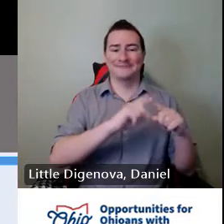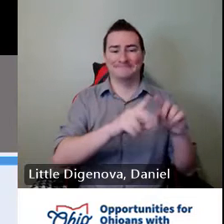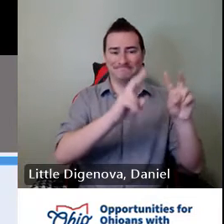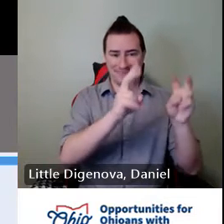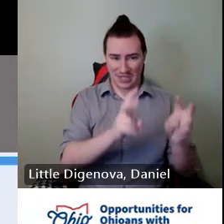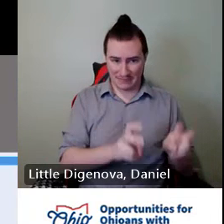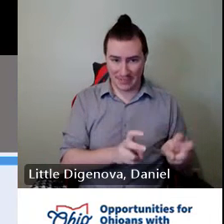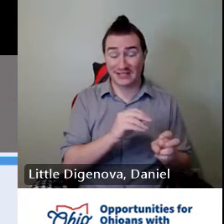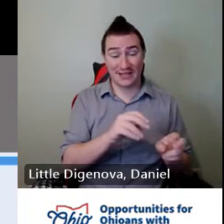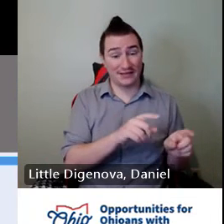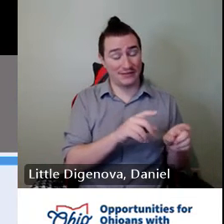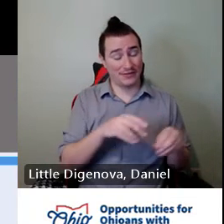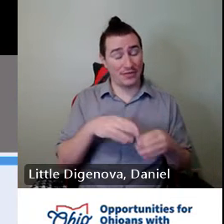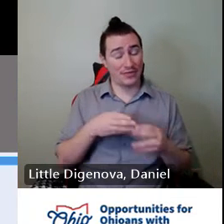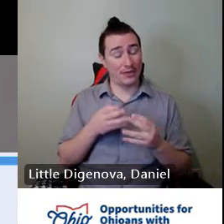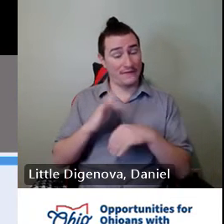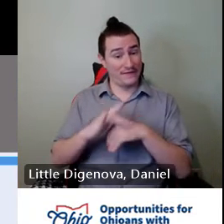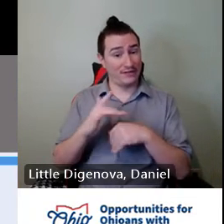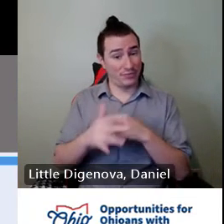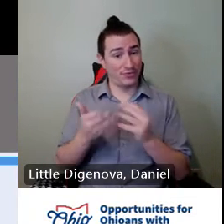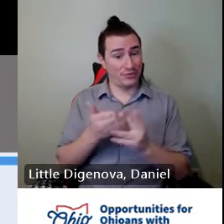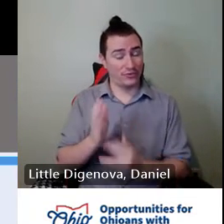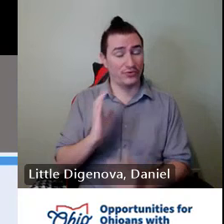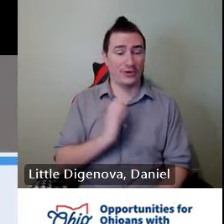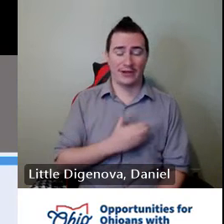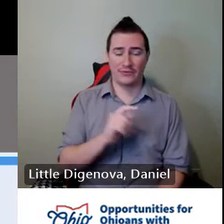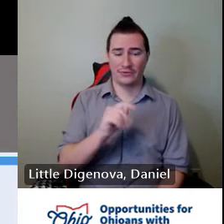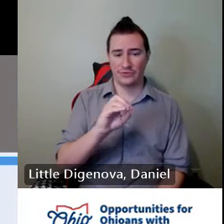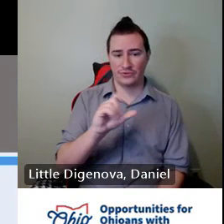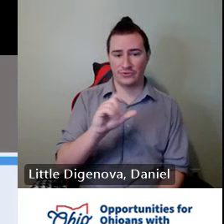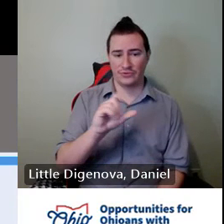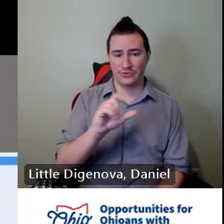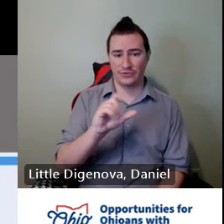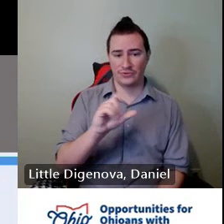Inclusive Employer Toolkit on the Employers’ page of the OOD website. What's our next idea, Shelly?